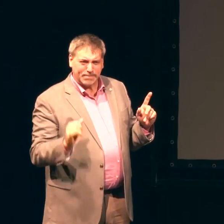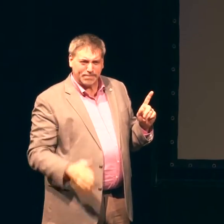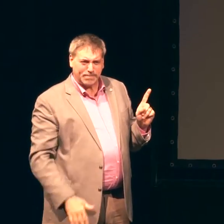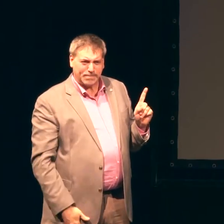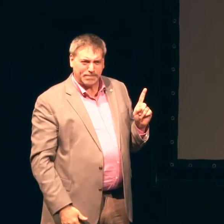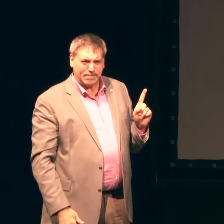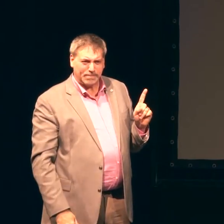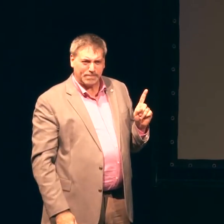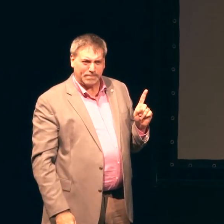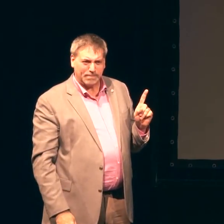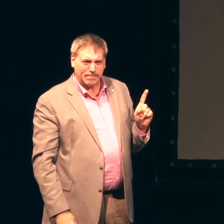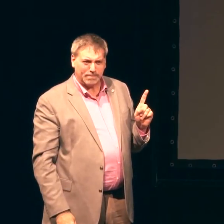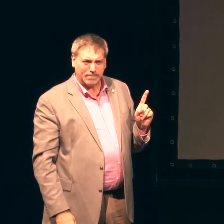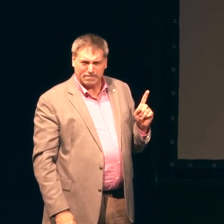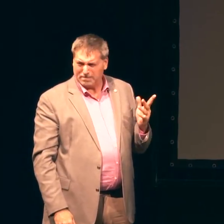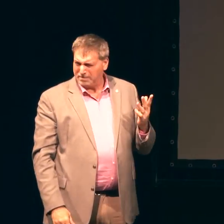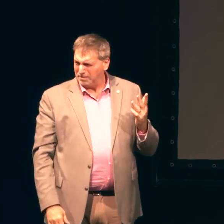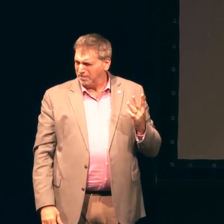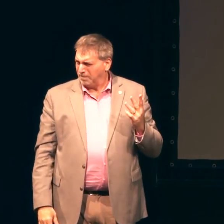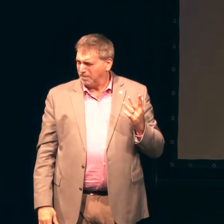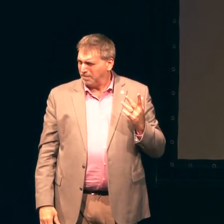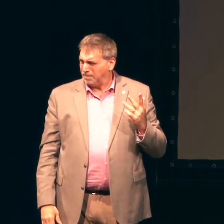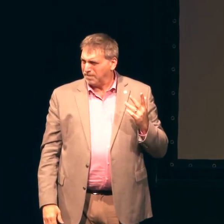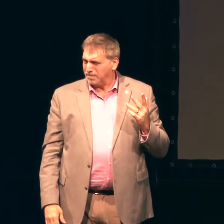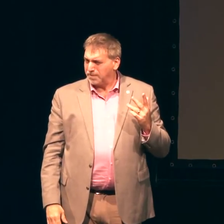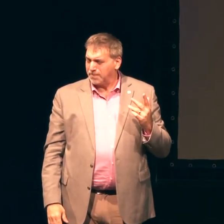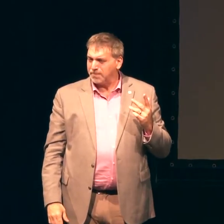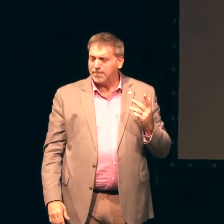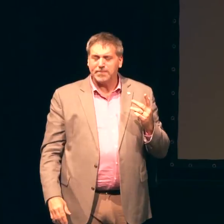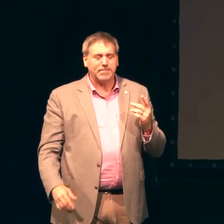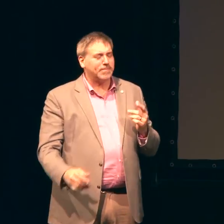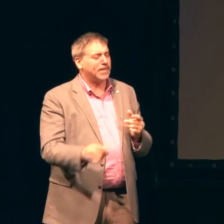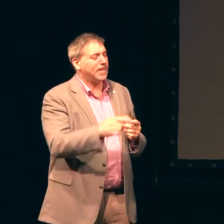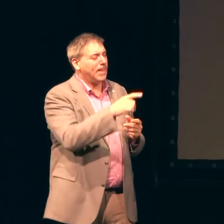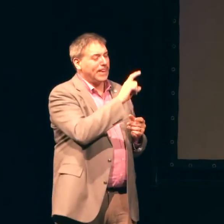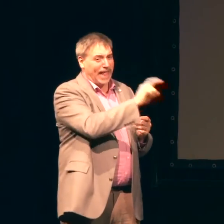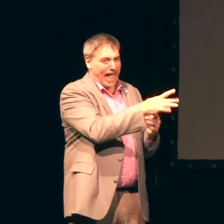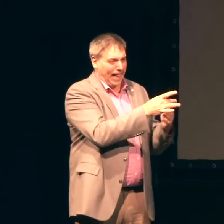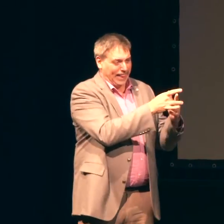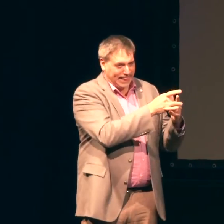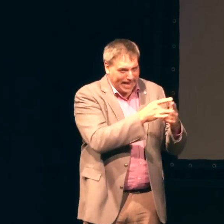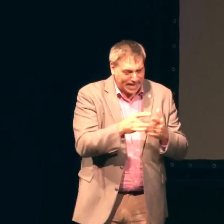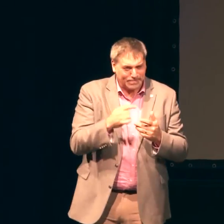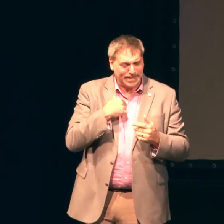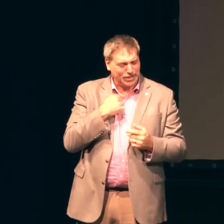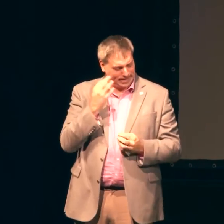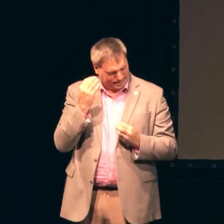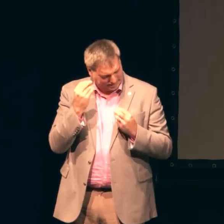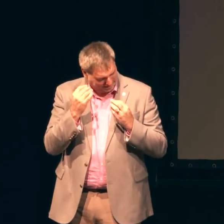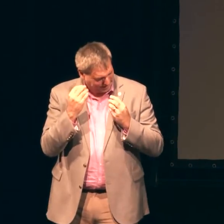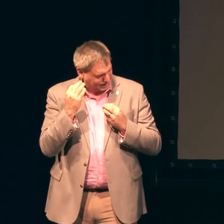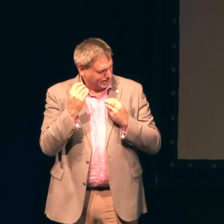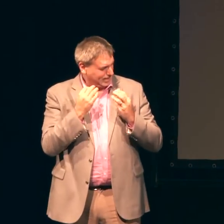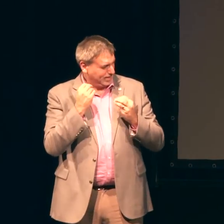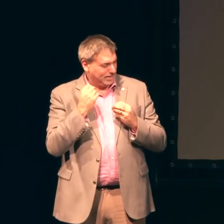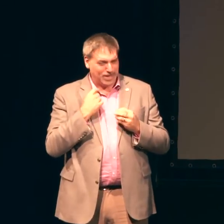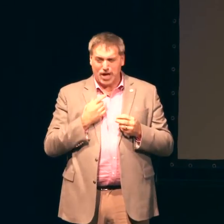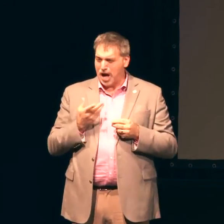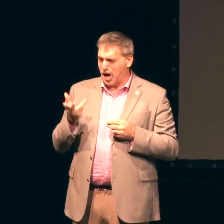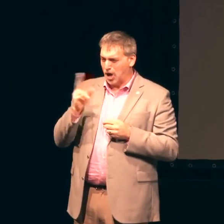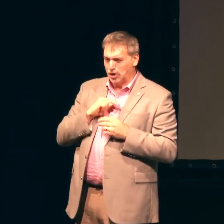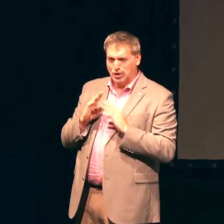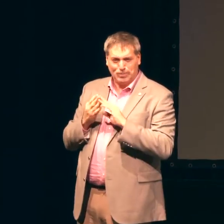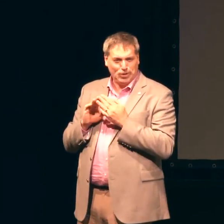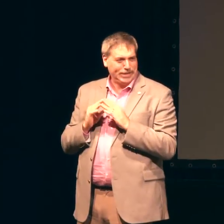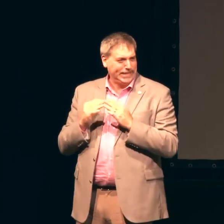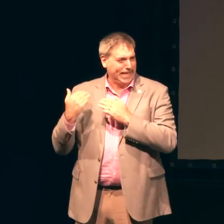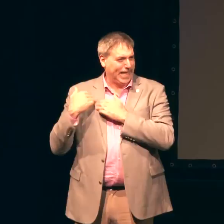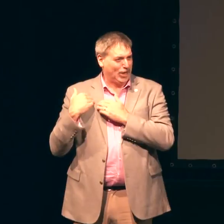how many other hearing parents see it that way? So that led me to think about our own